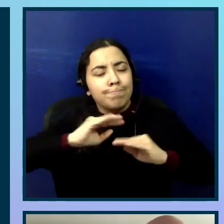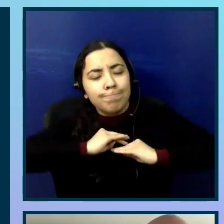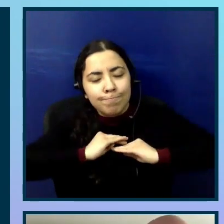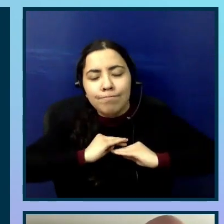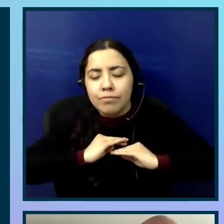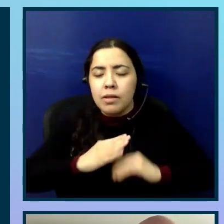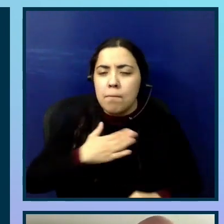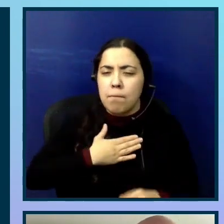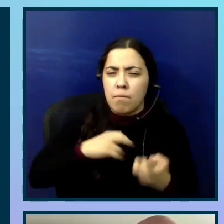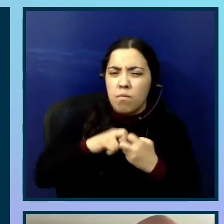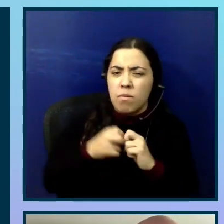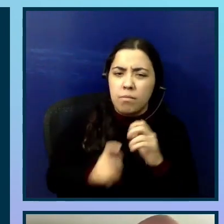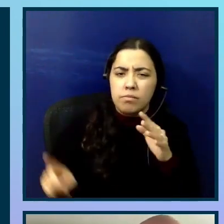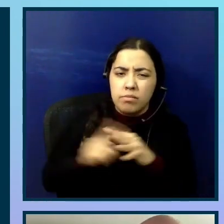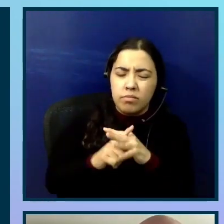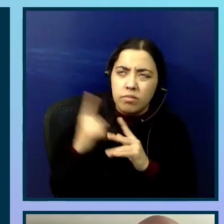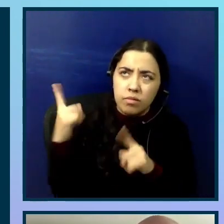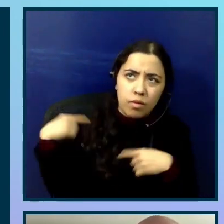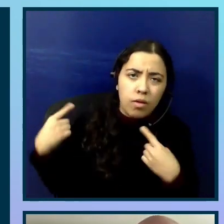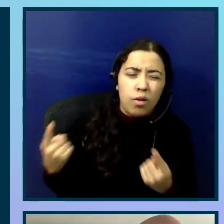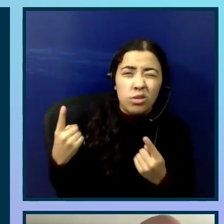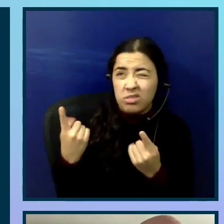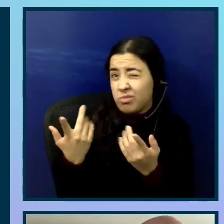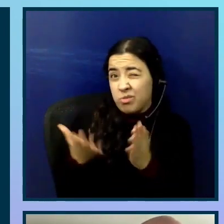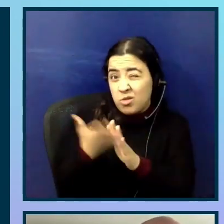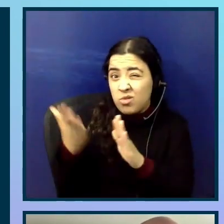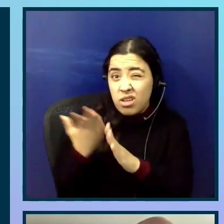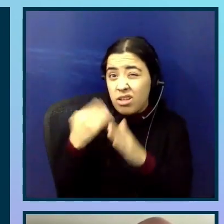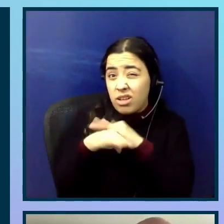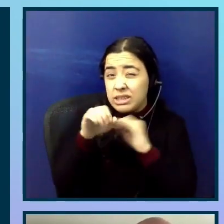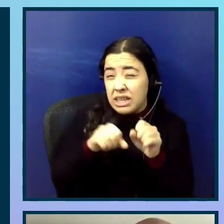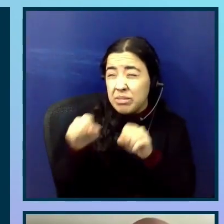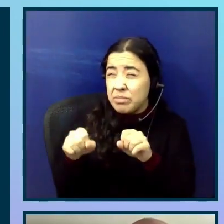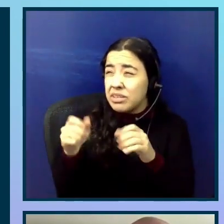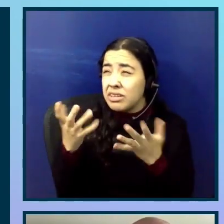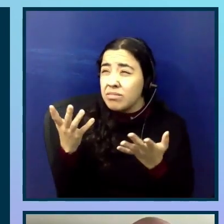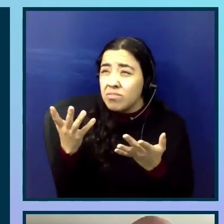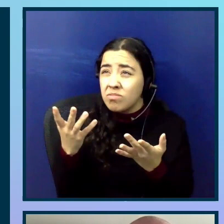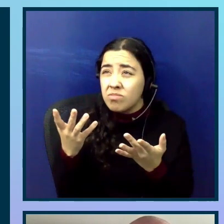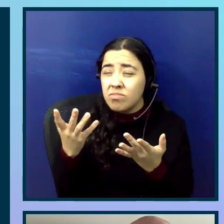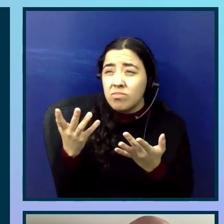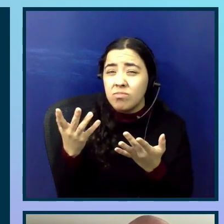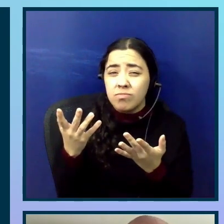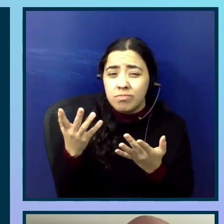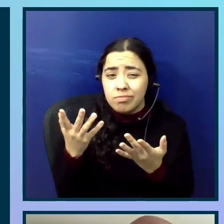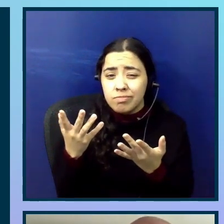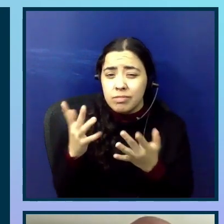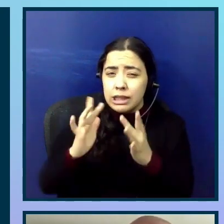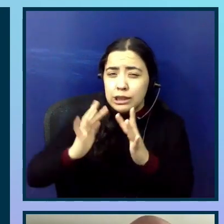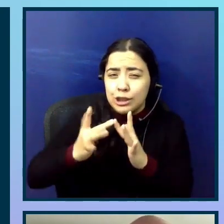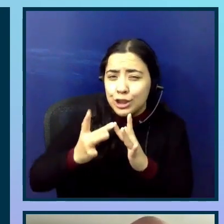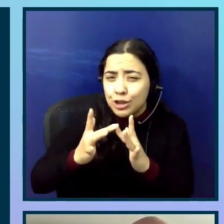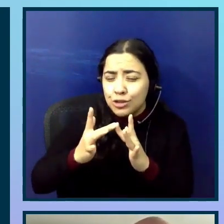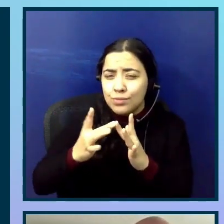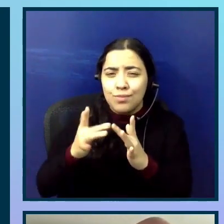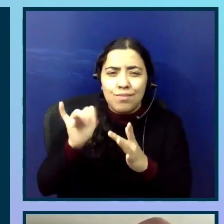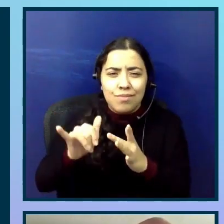I mean, running accessibility across an organization, on a digital estate, the size of the BBC's